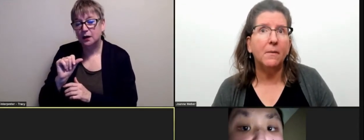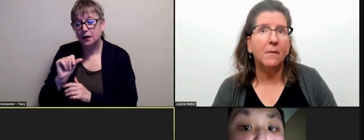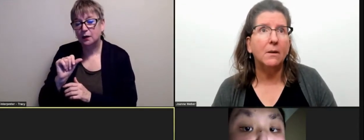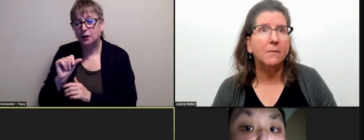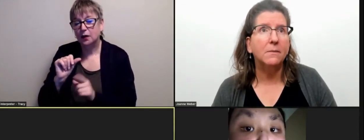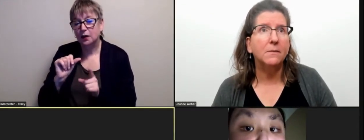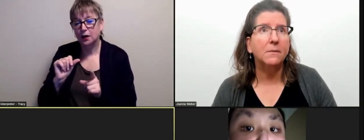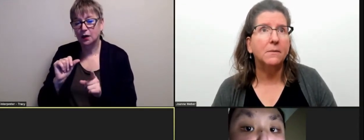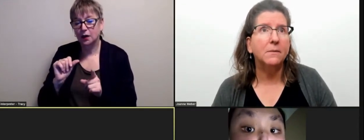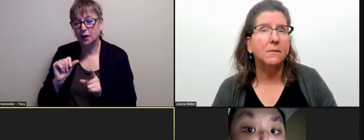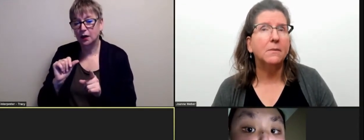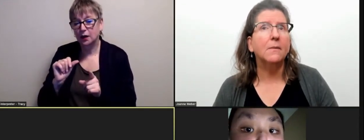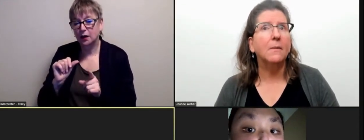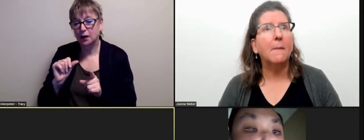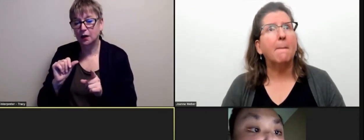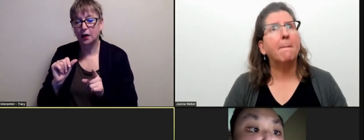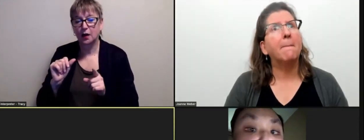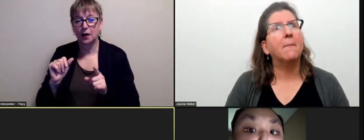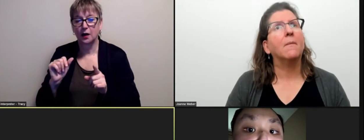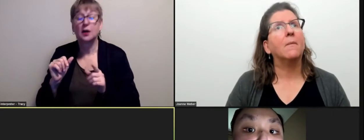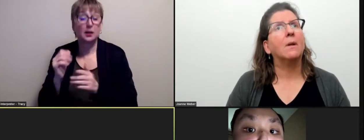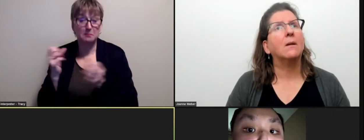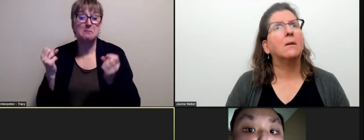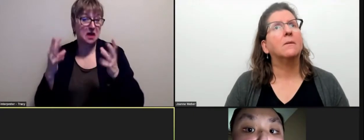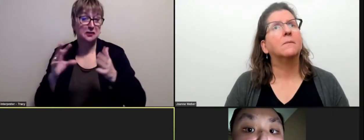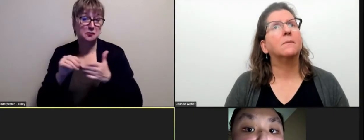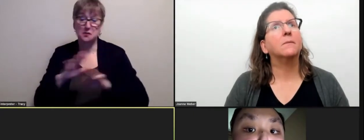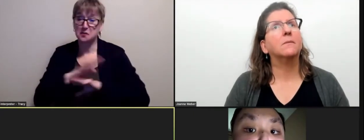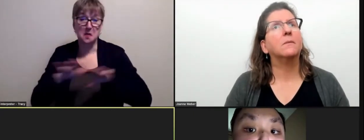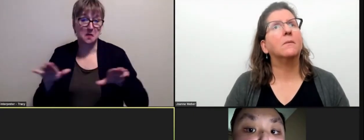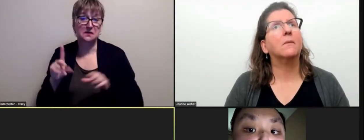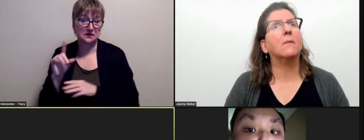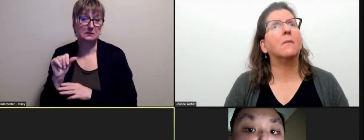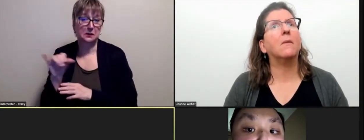Major: It included - you know - people who didn't have any disability at all but . . .